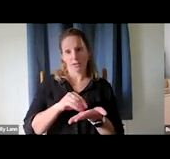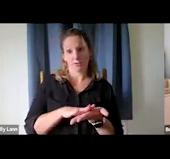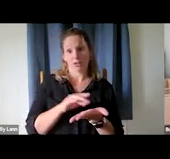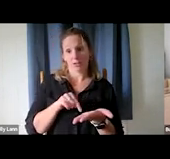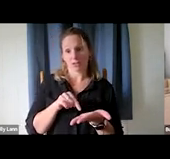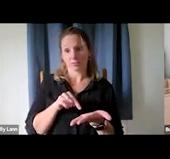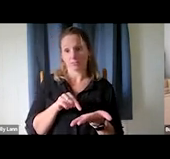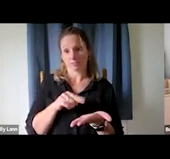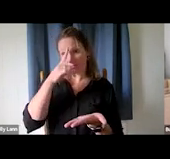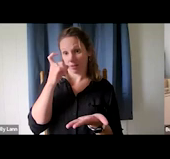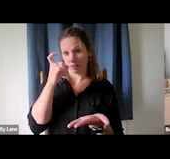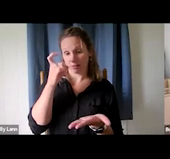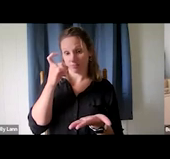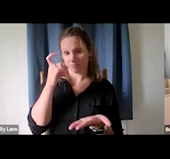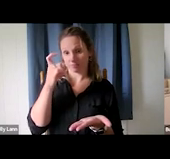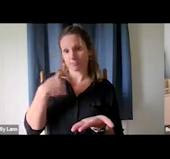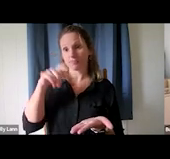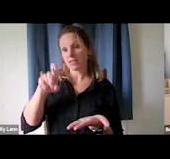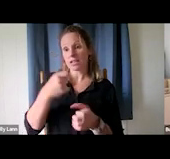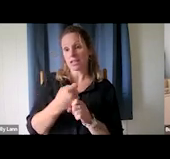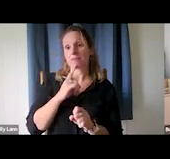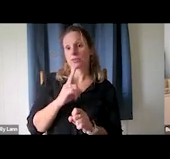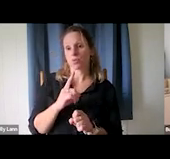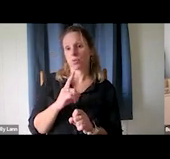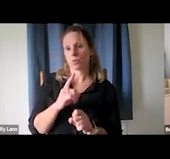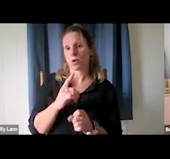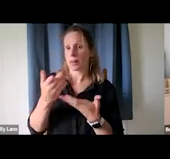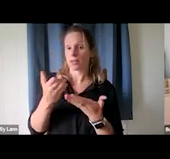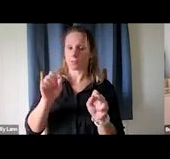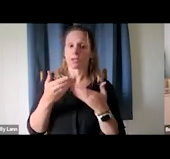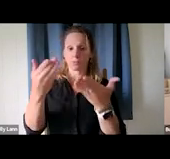because I need to make, that's one of the services I can provide to my client.